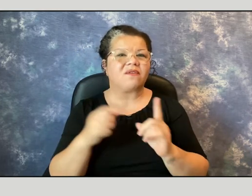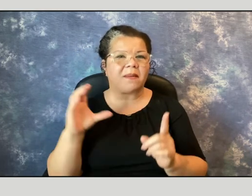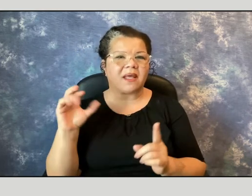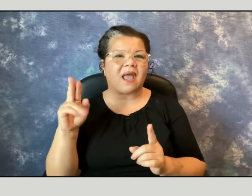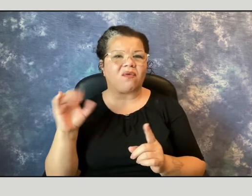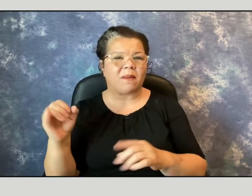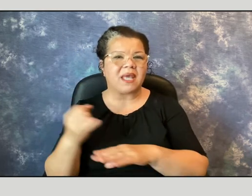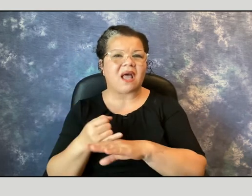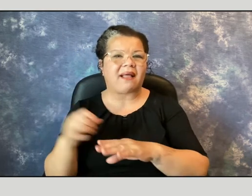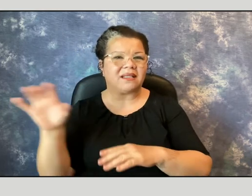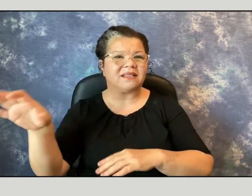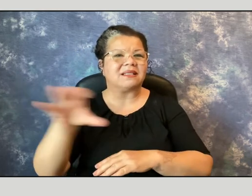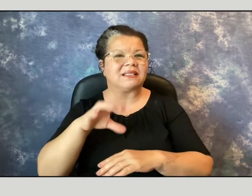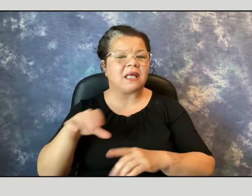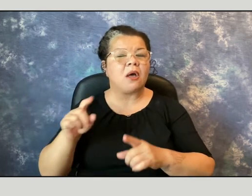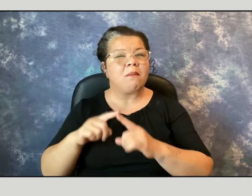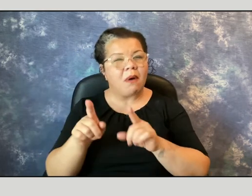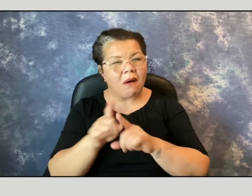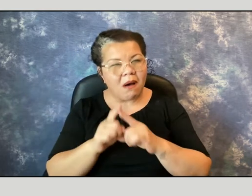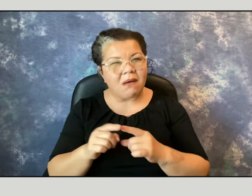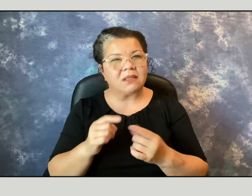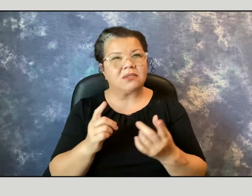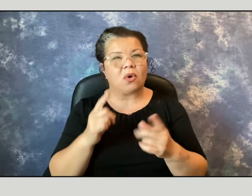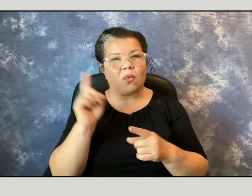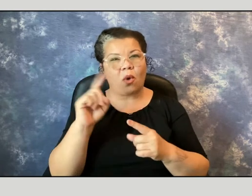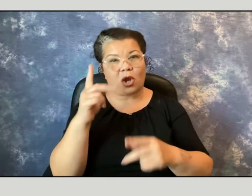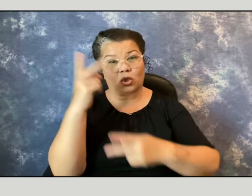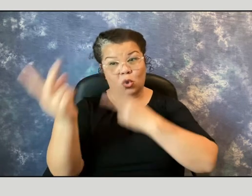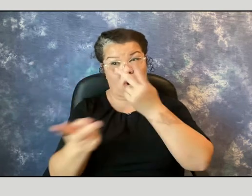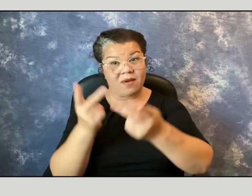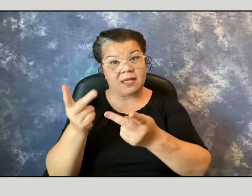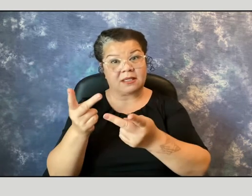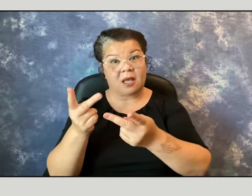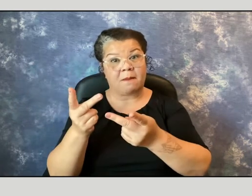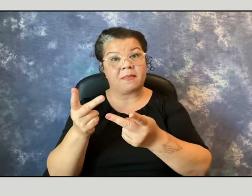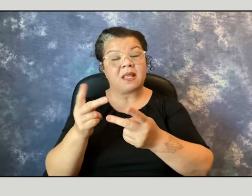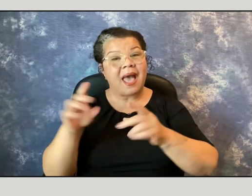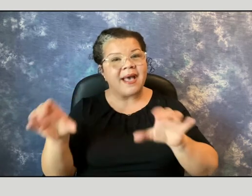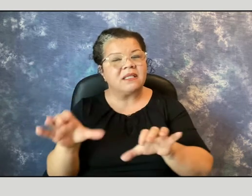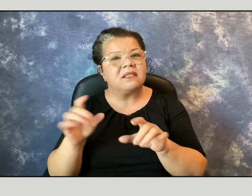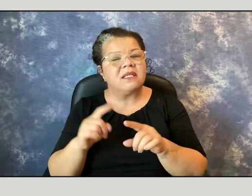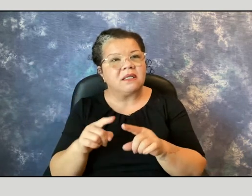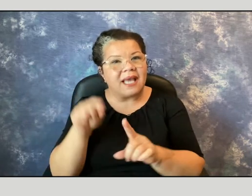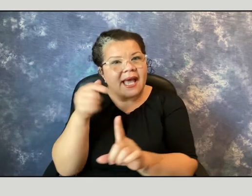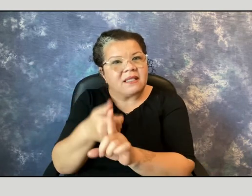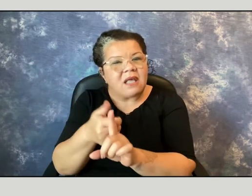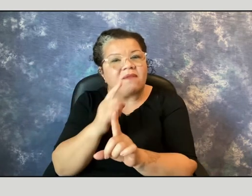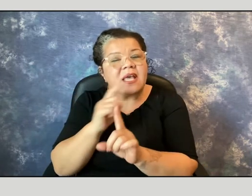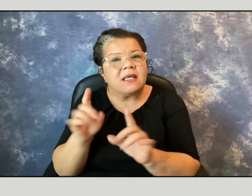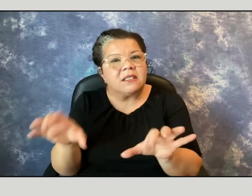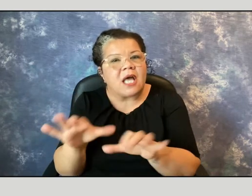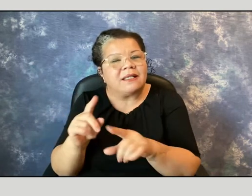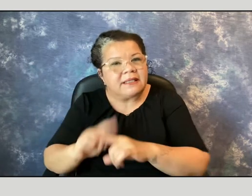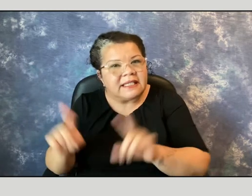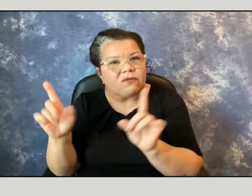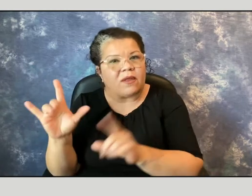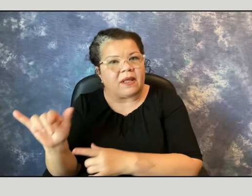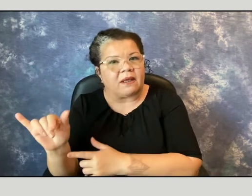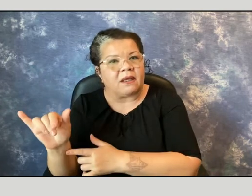where tourism has been done a different way, and also places not just in the Caribbean, but also in Europe where they're also sounding the alarm